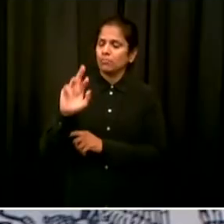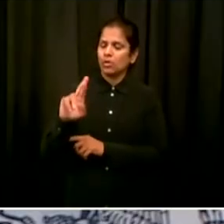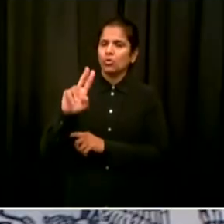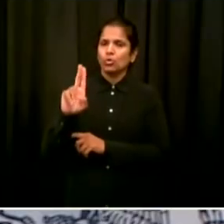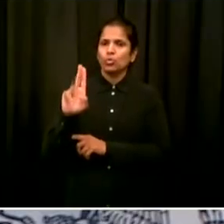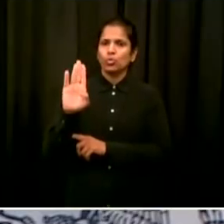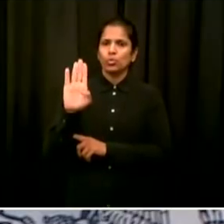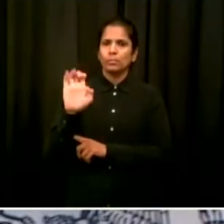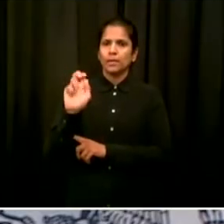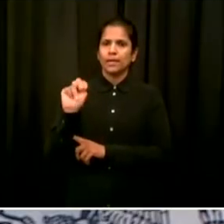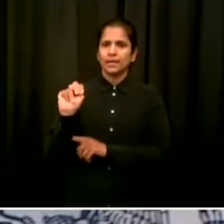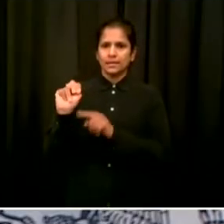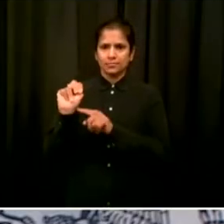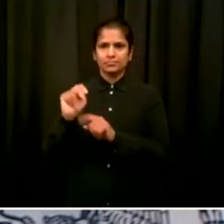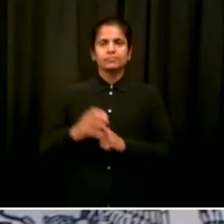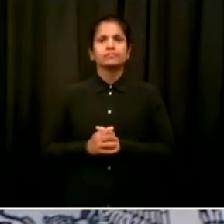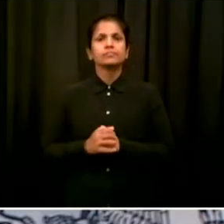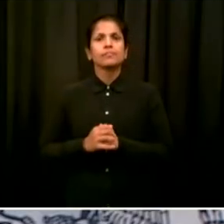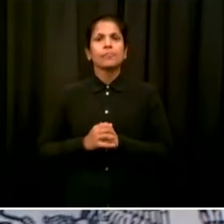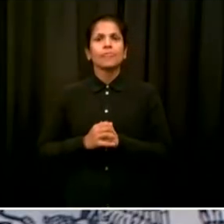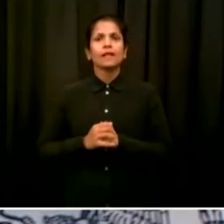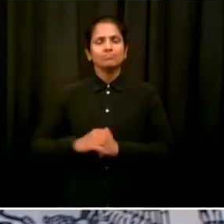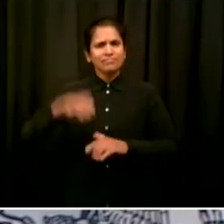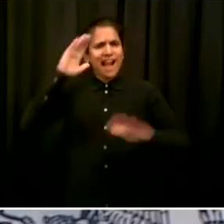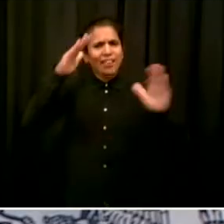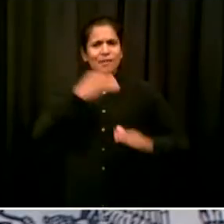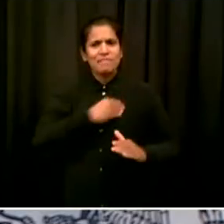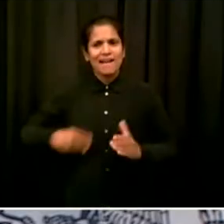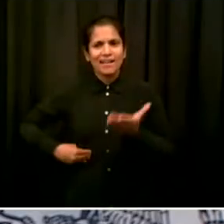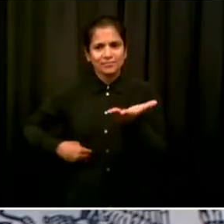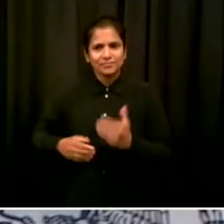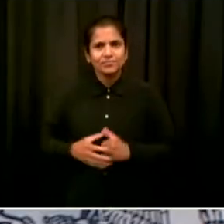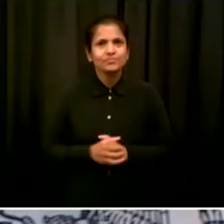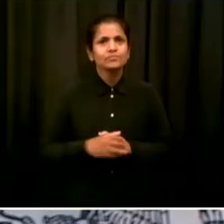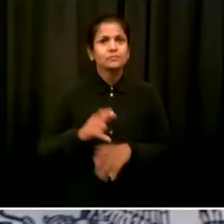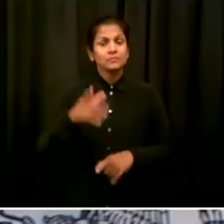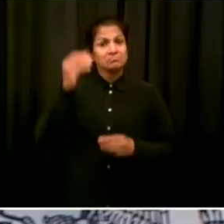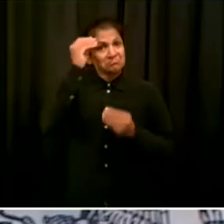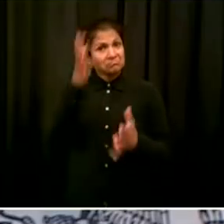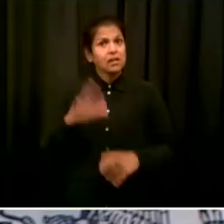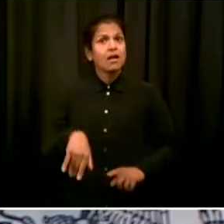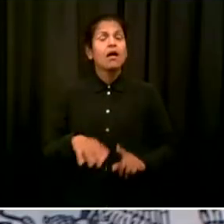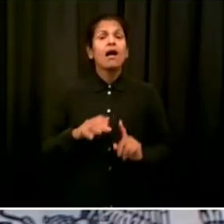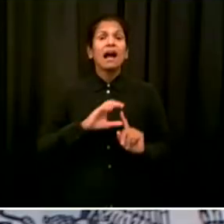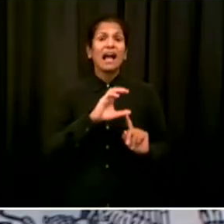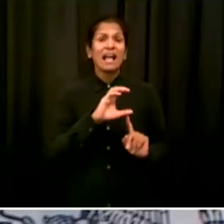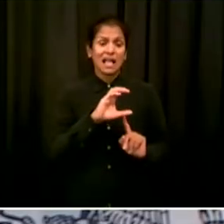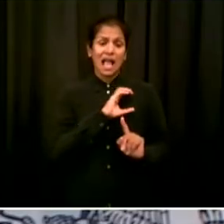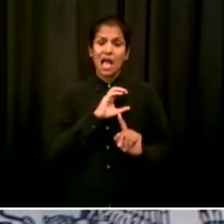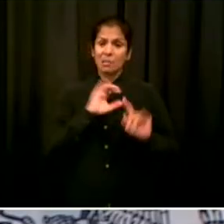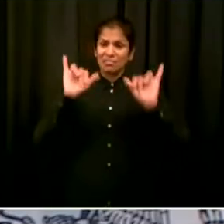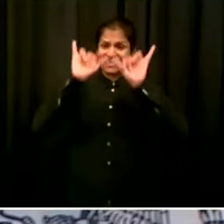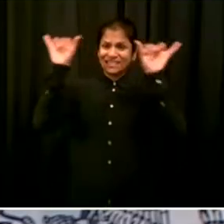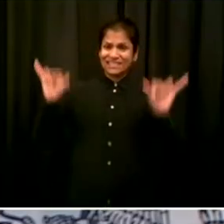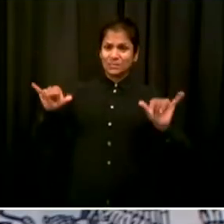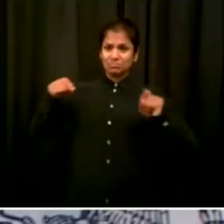HI MR.